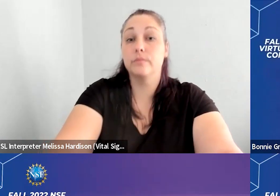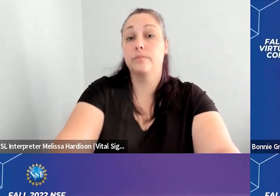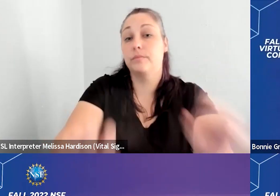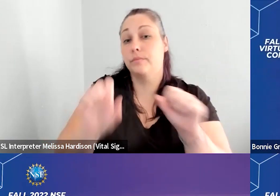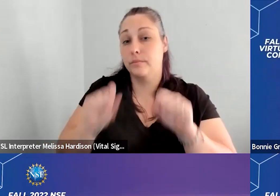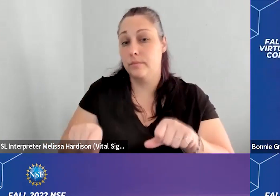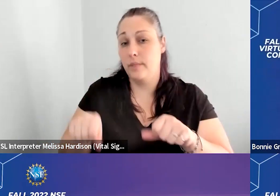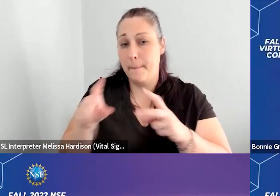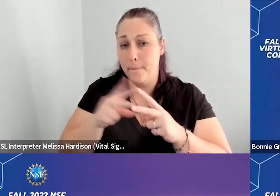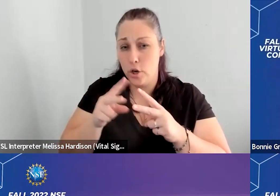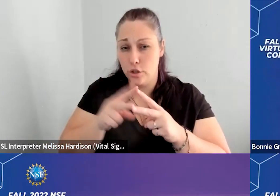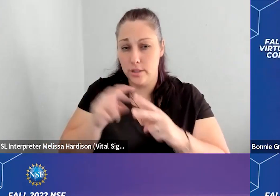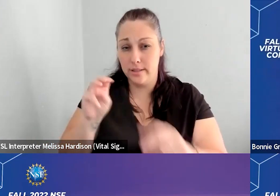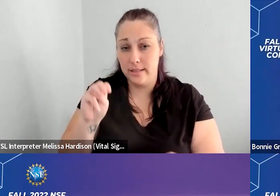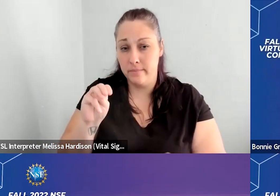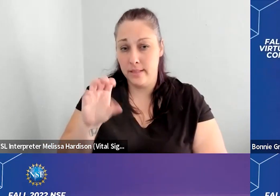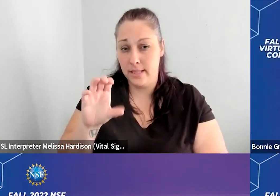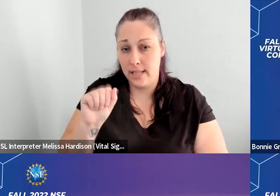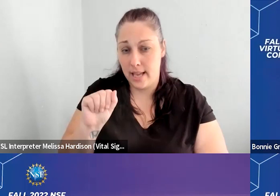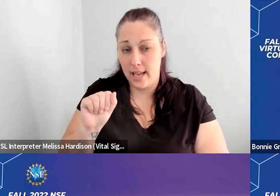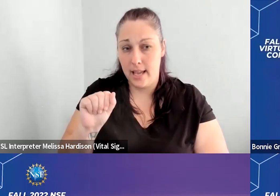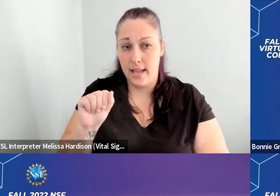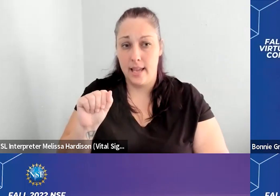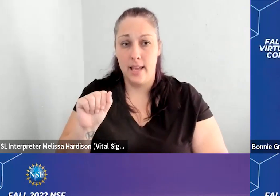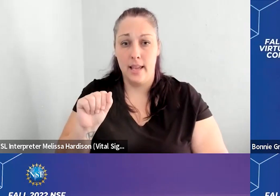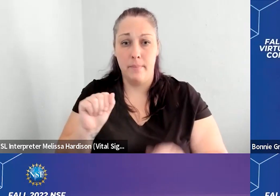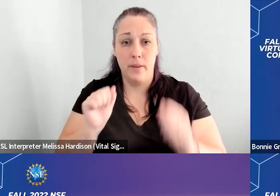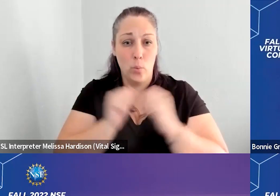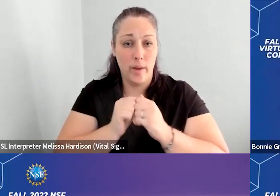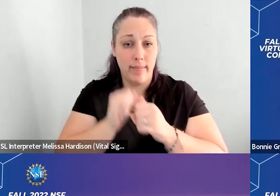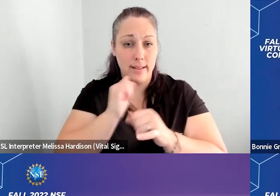in the MCA be with institutions abroad?